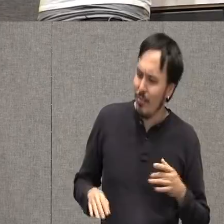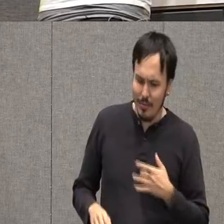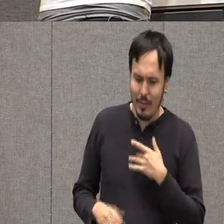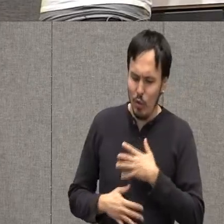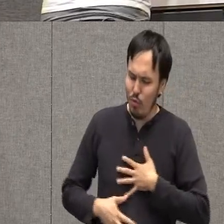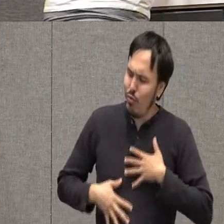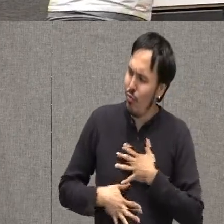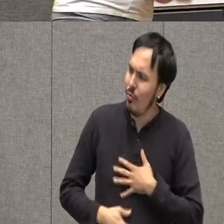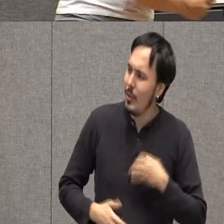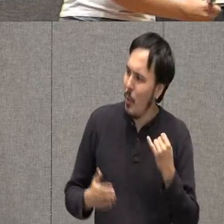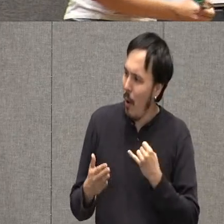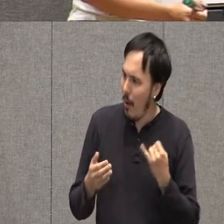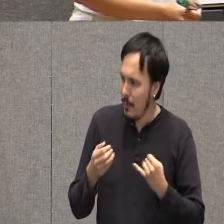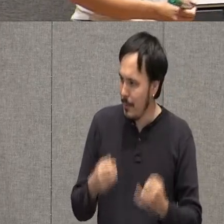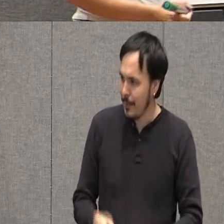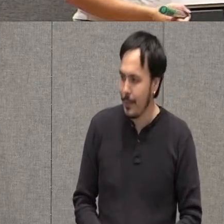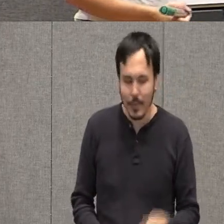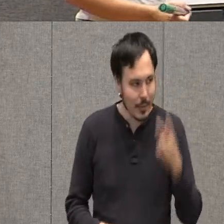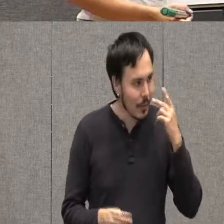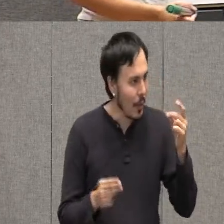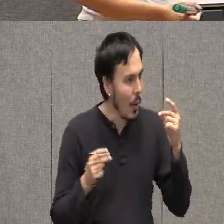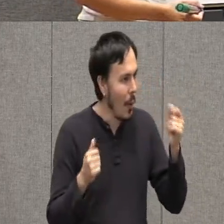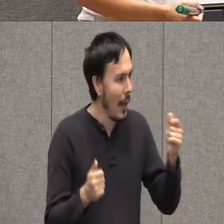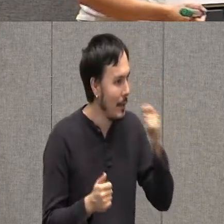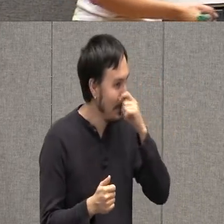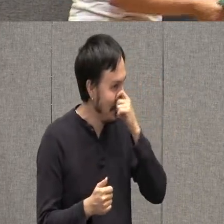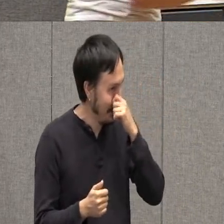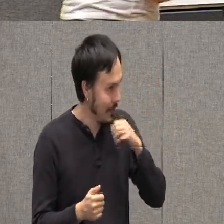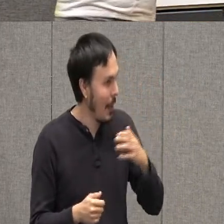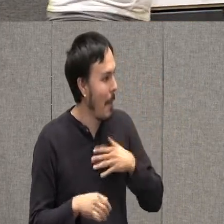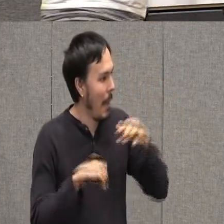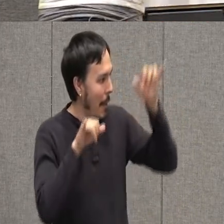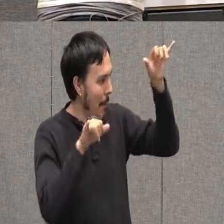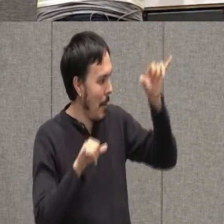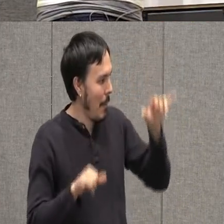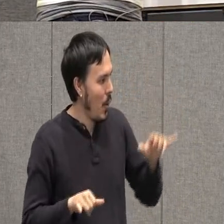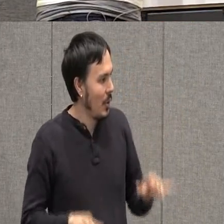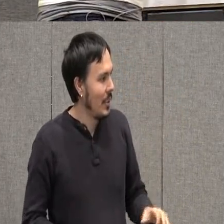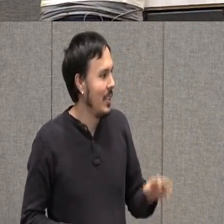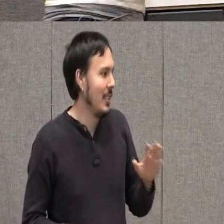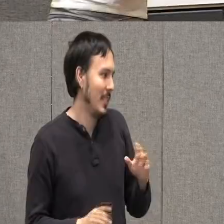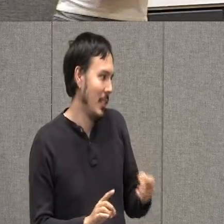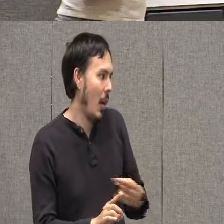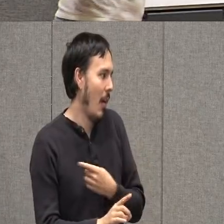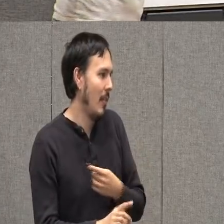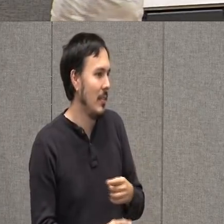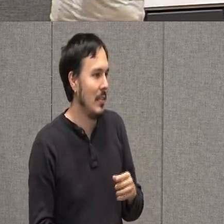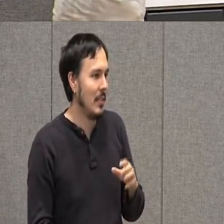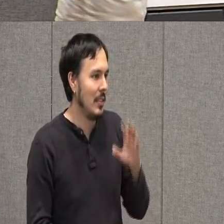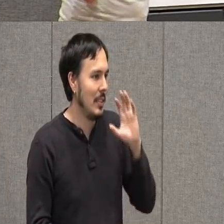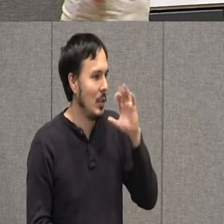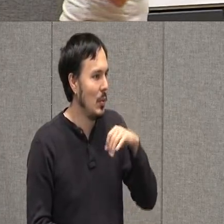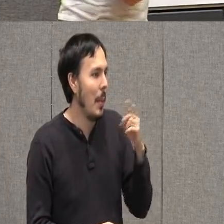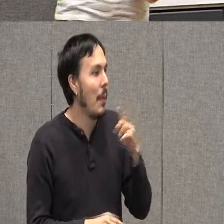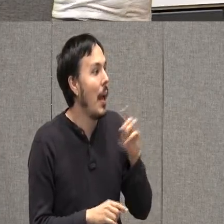So you can see right away, I already made my proportions a little bit weird, but that's okay 'cause I'm gonna end up covering it up